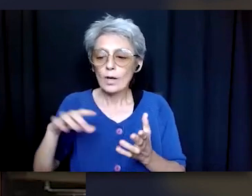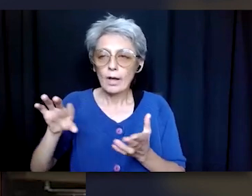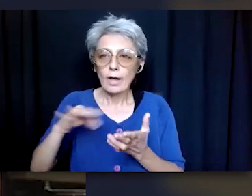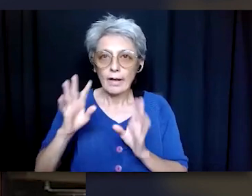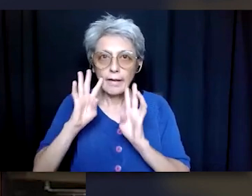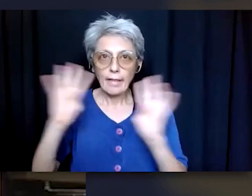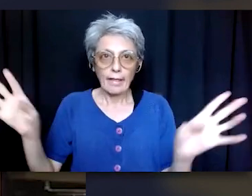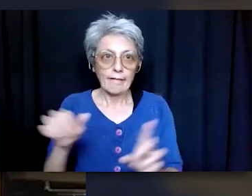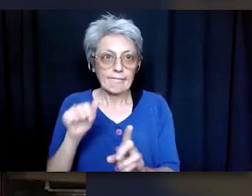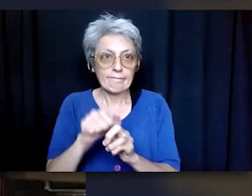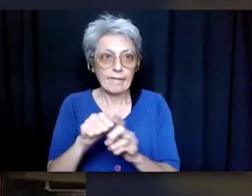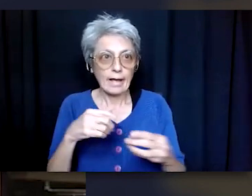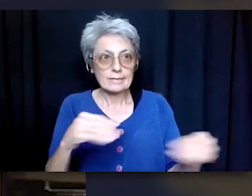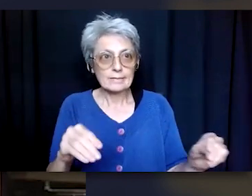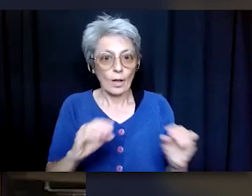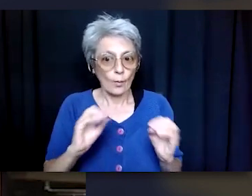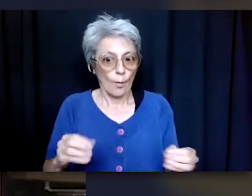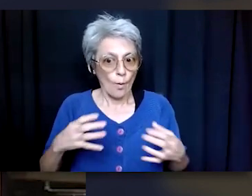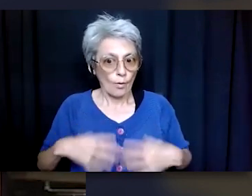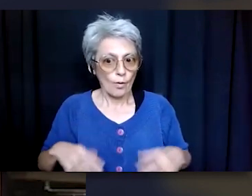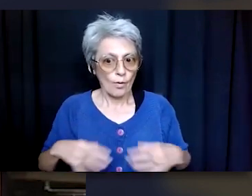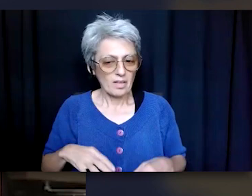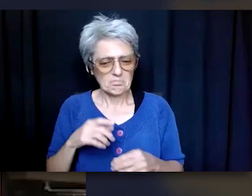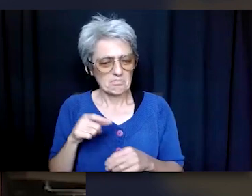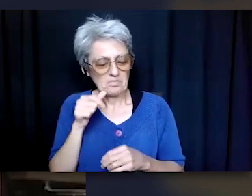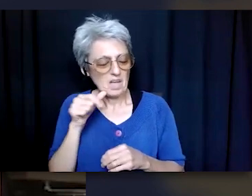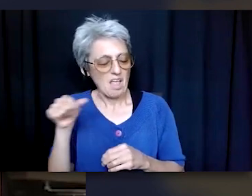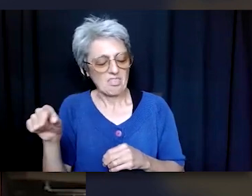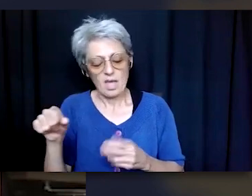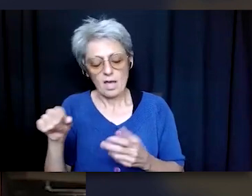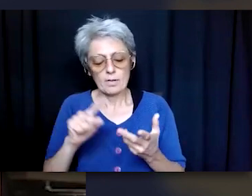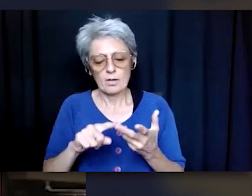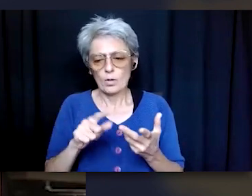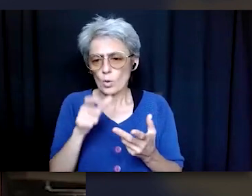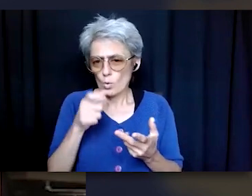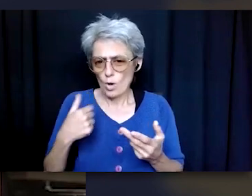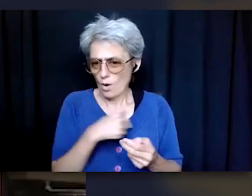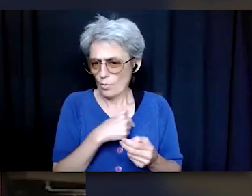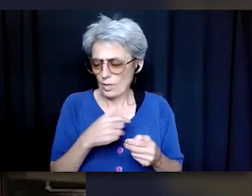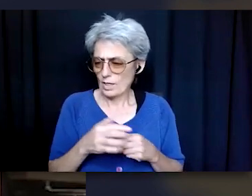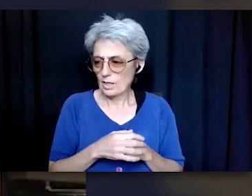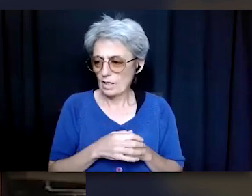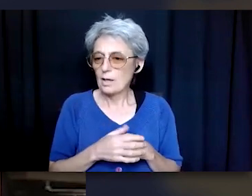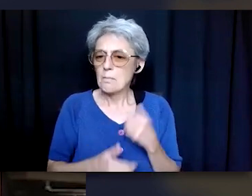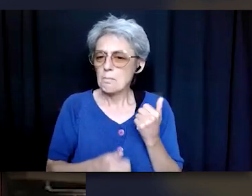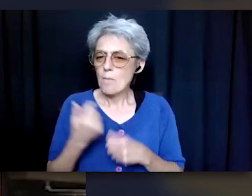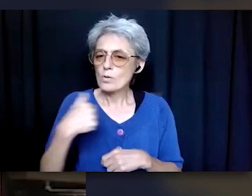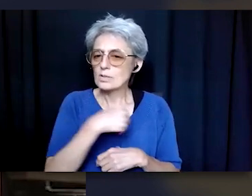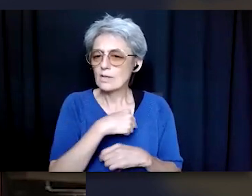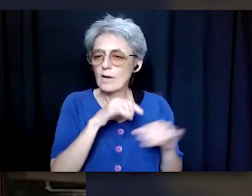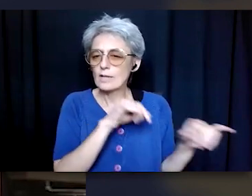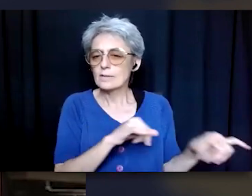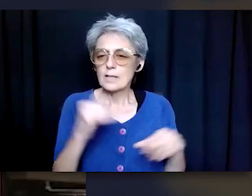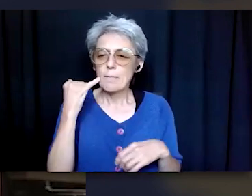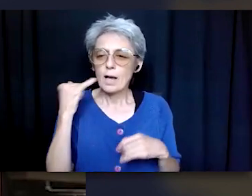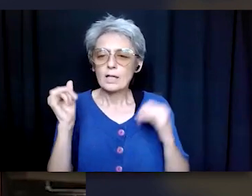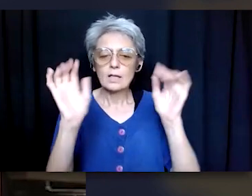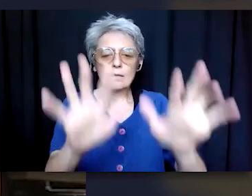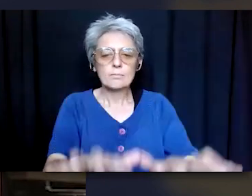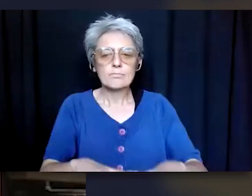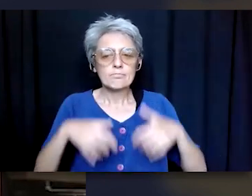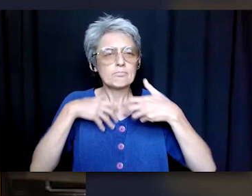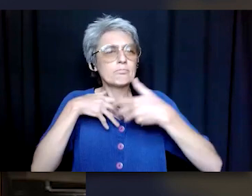we are in the role of those folks at the parade, looking around, don’t want to seem like I’m not